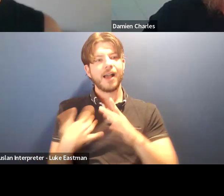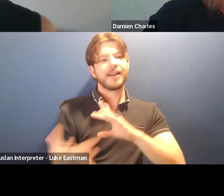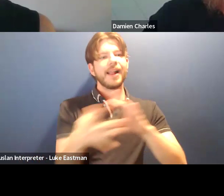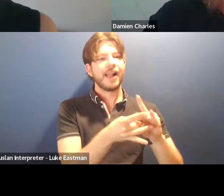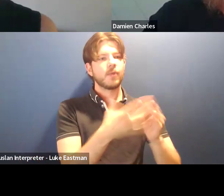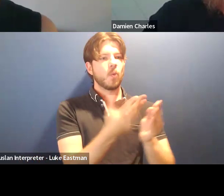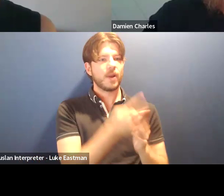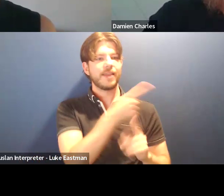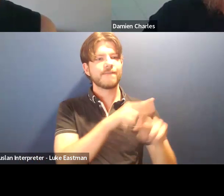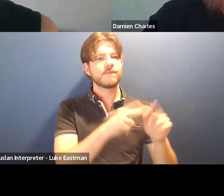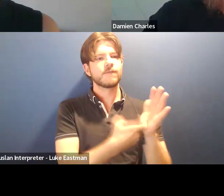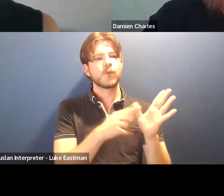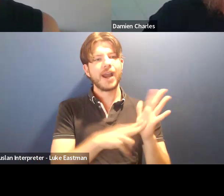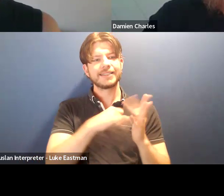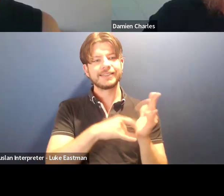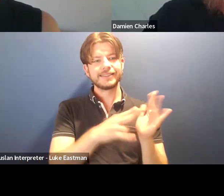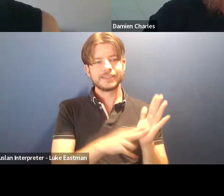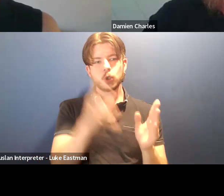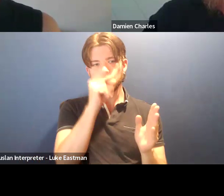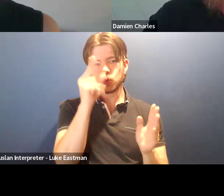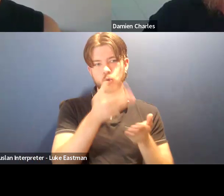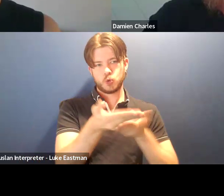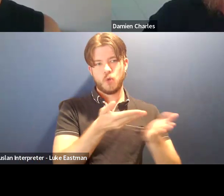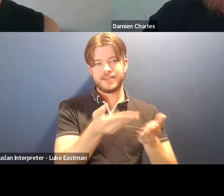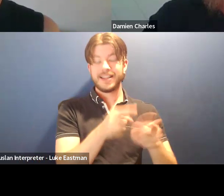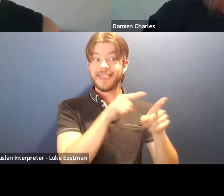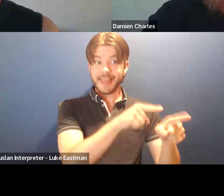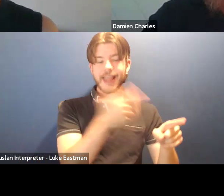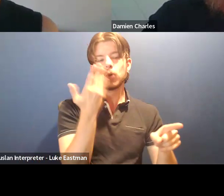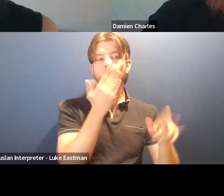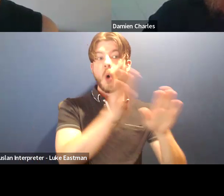Services where I did the school